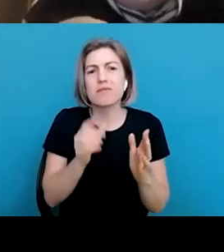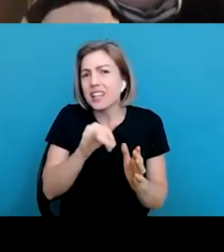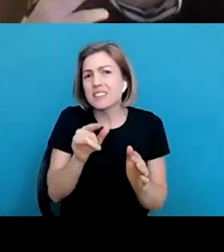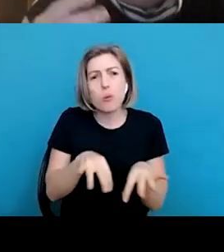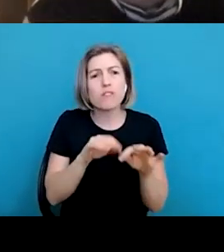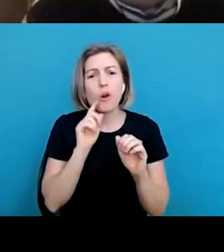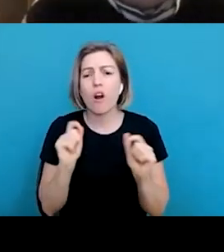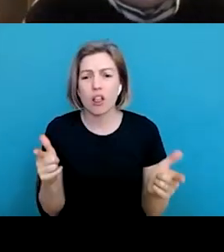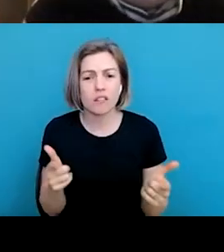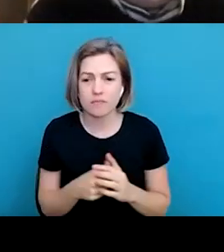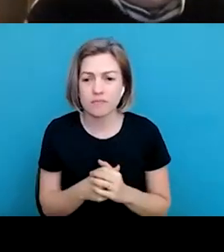That sort of thing.